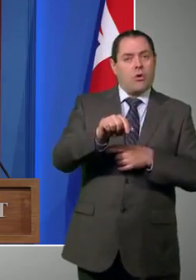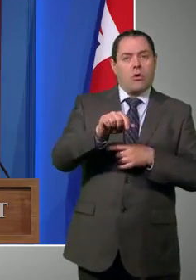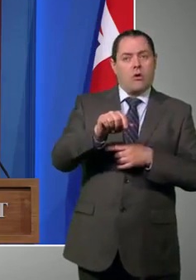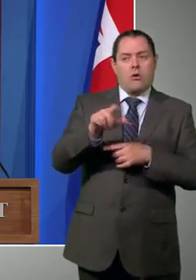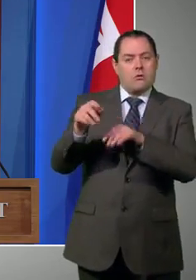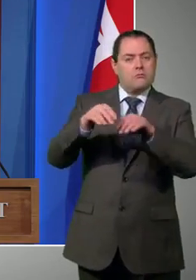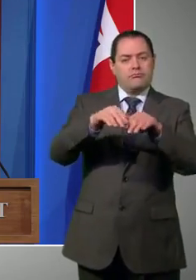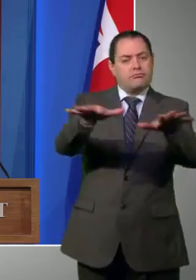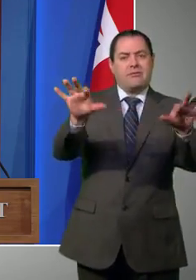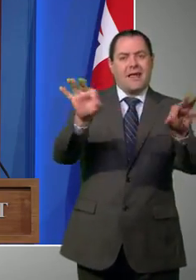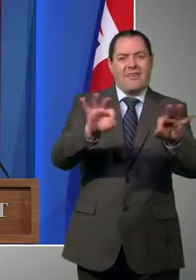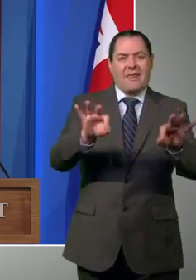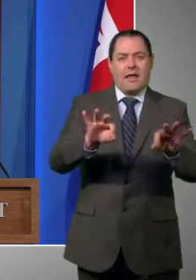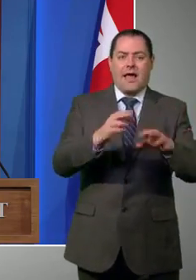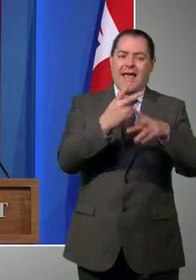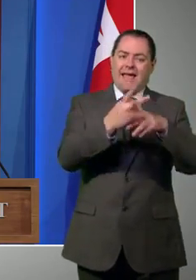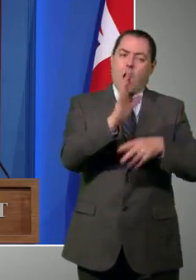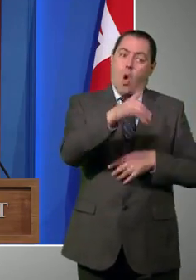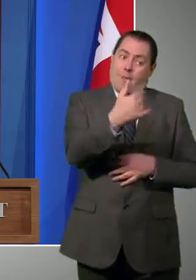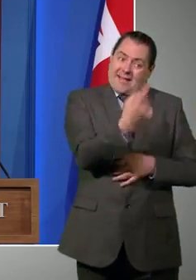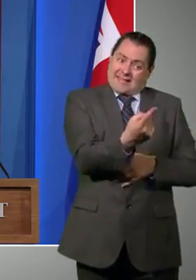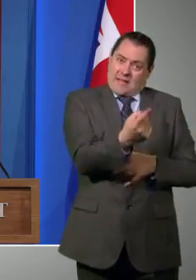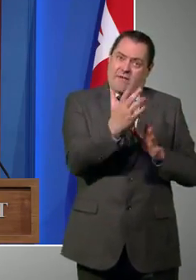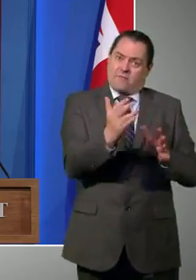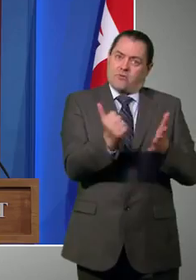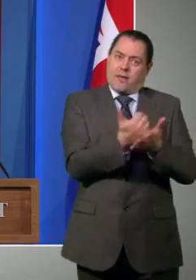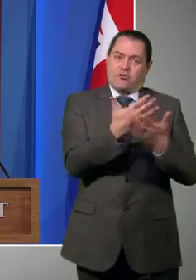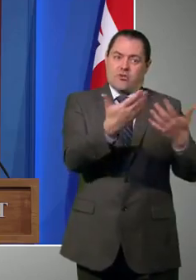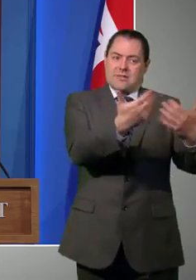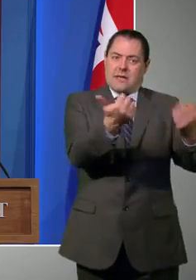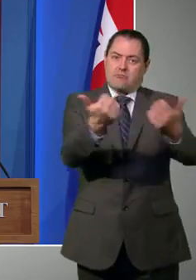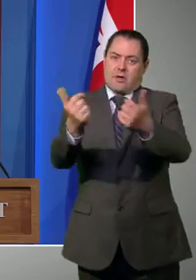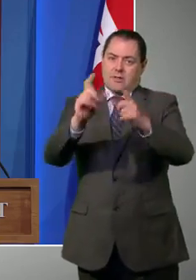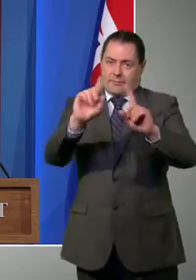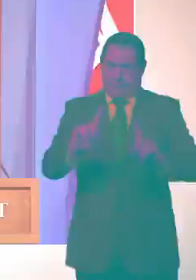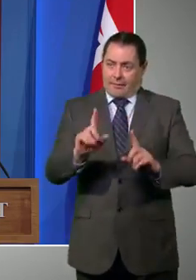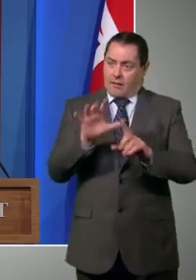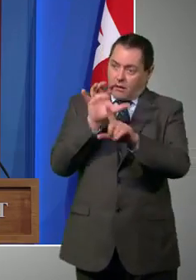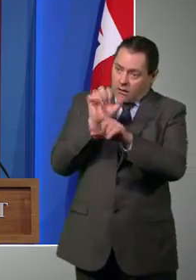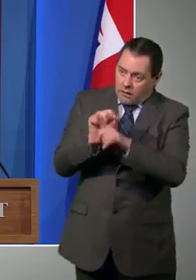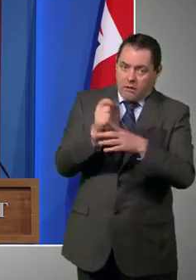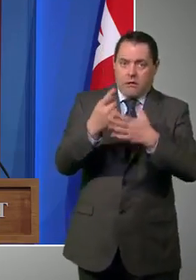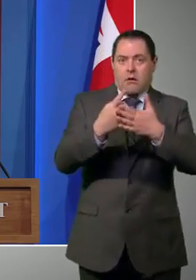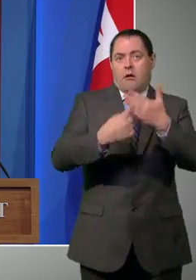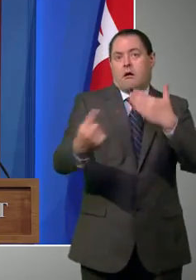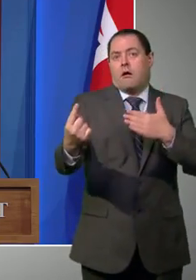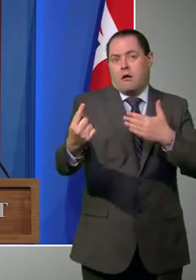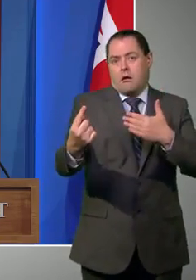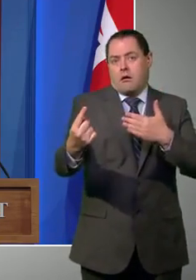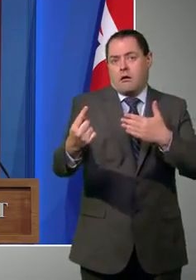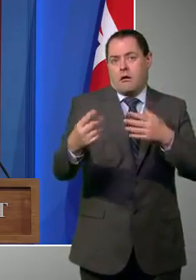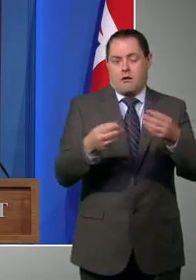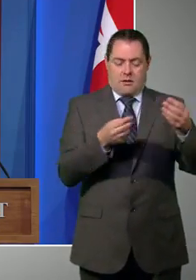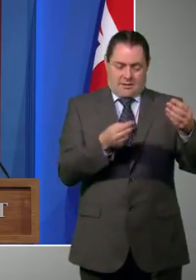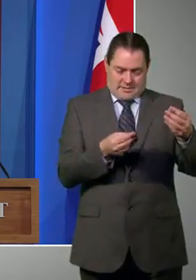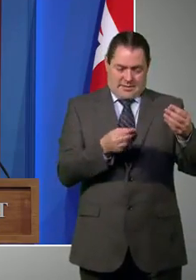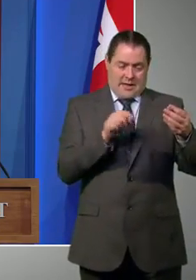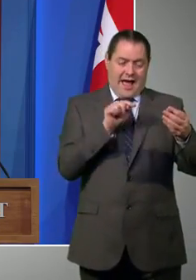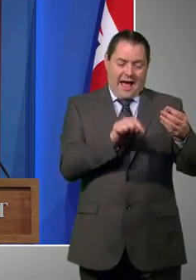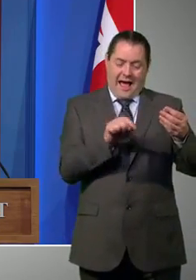care home setting, but actually in separating that individual from others because the test only gives you the result on